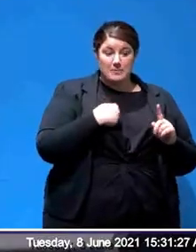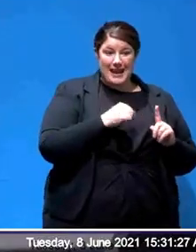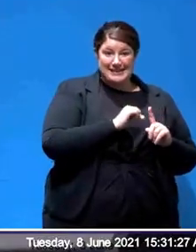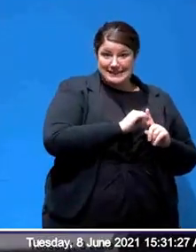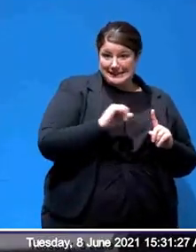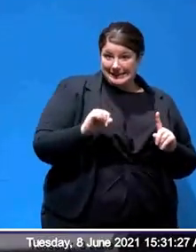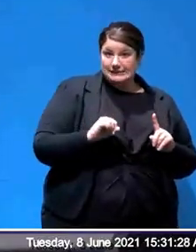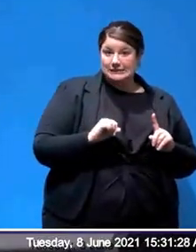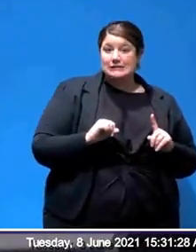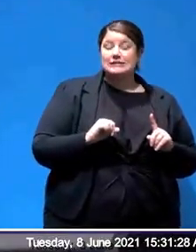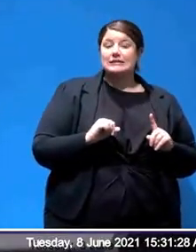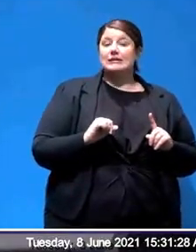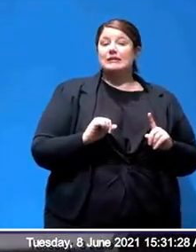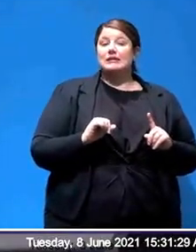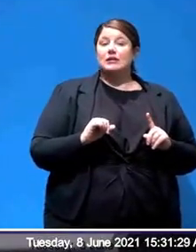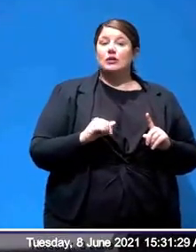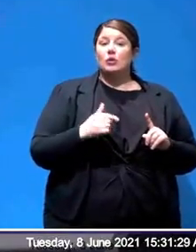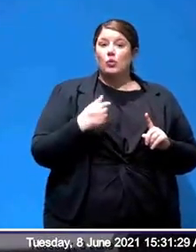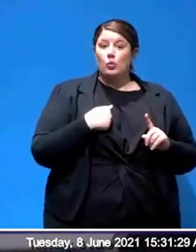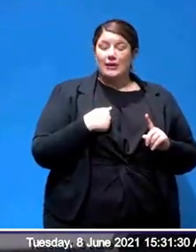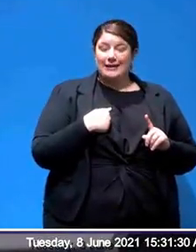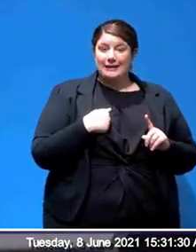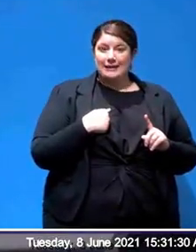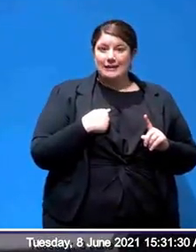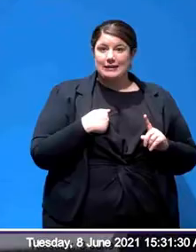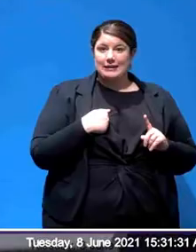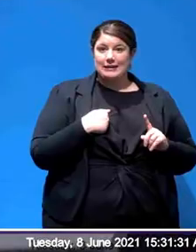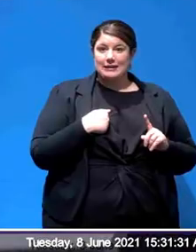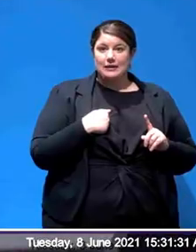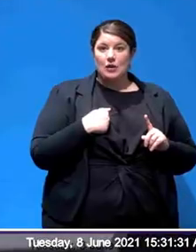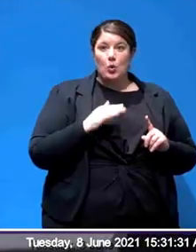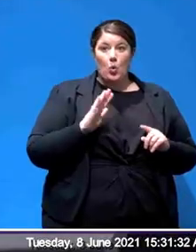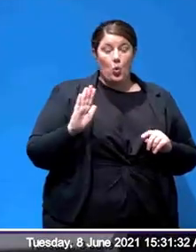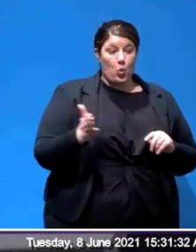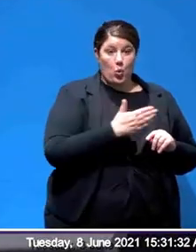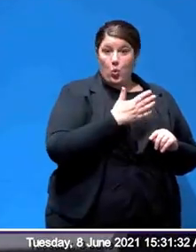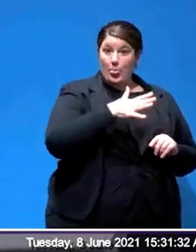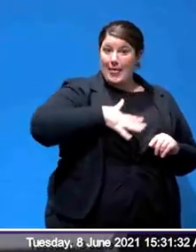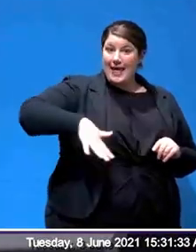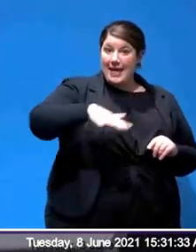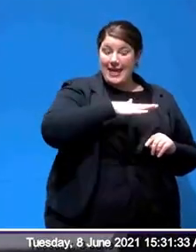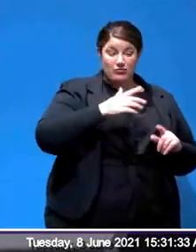it's just we took all of the area managers and the team leaders and we put